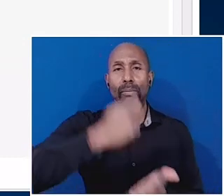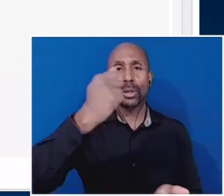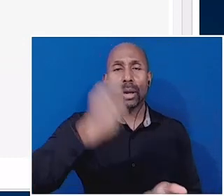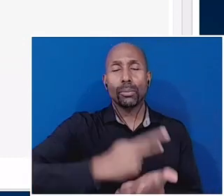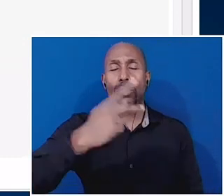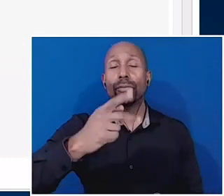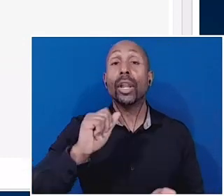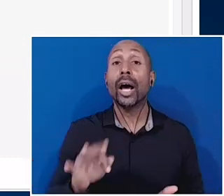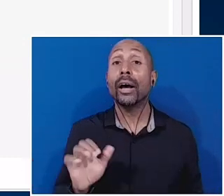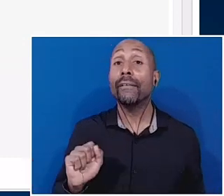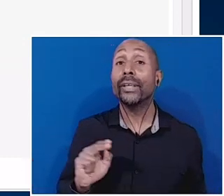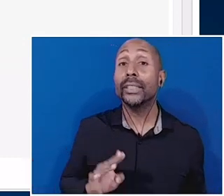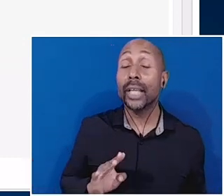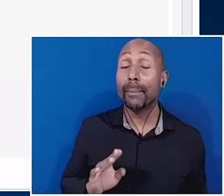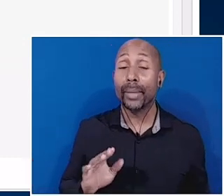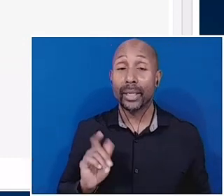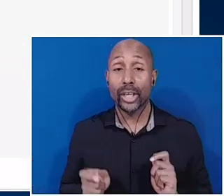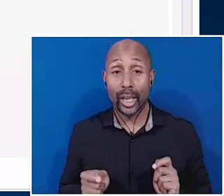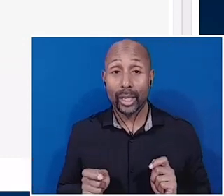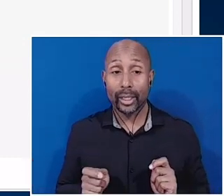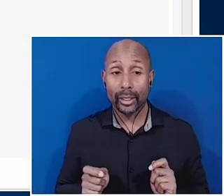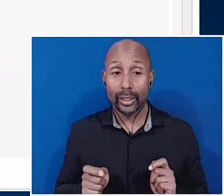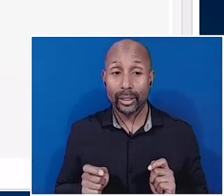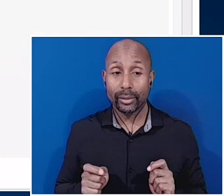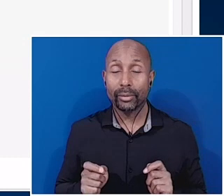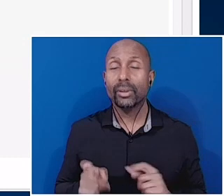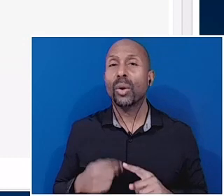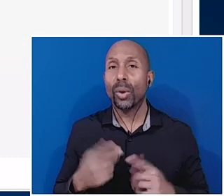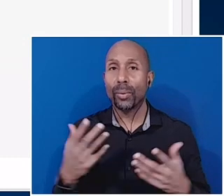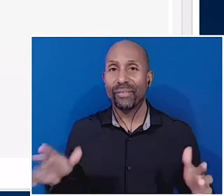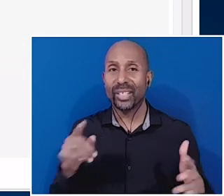When we get to the end, if you all have any specifics on that, I will definitely have